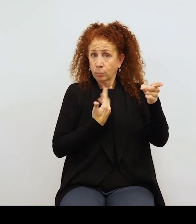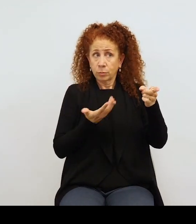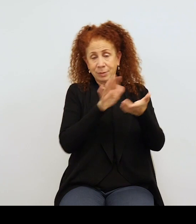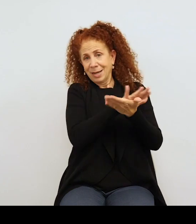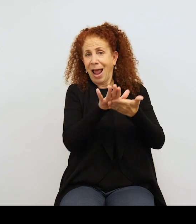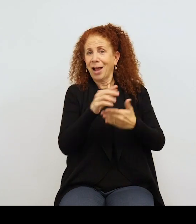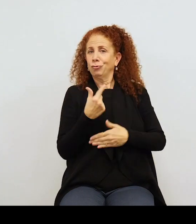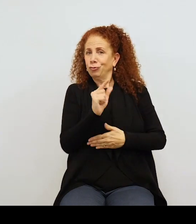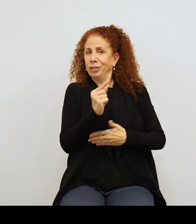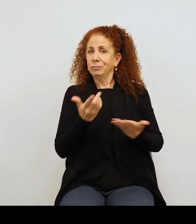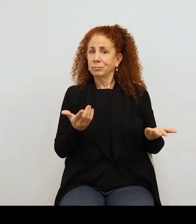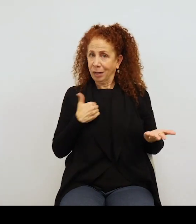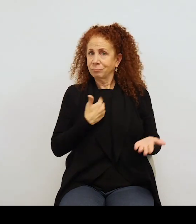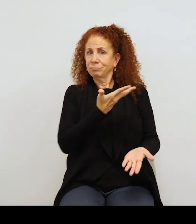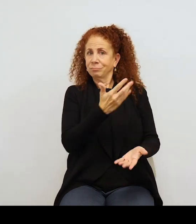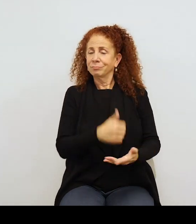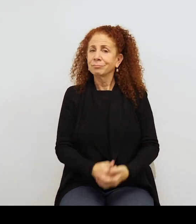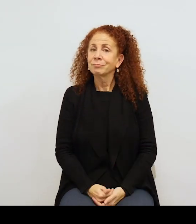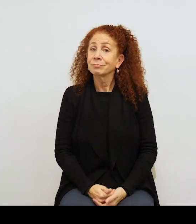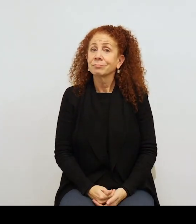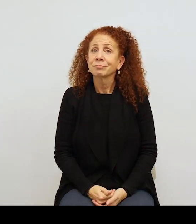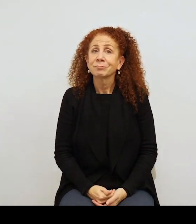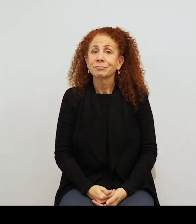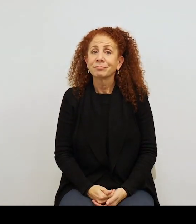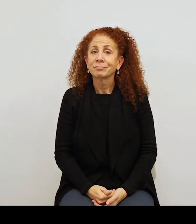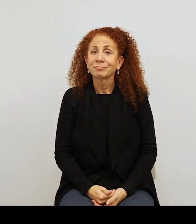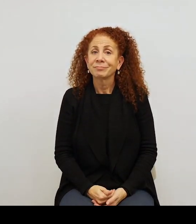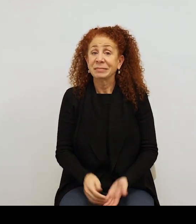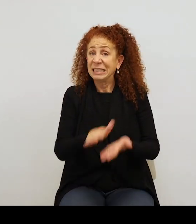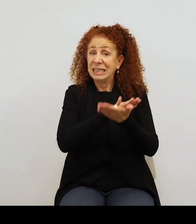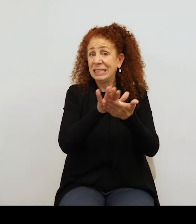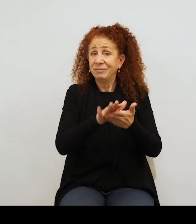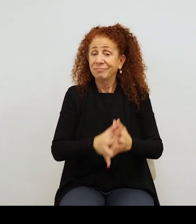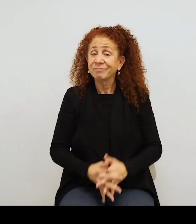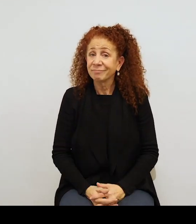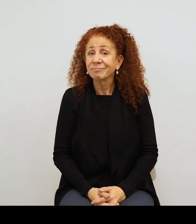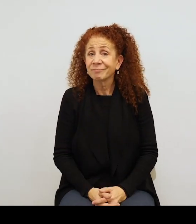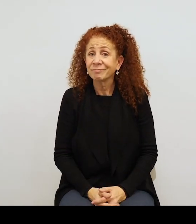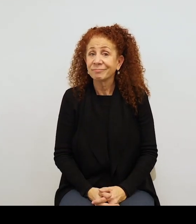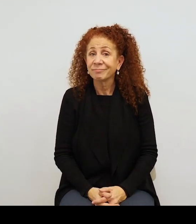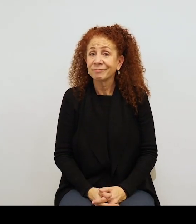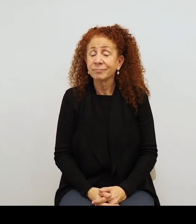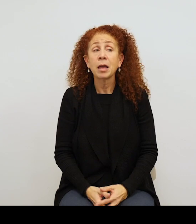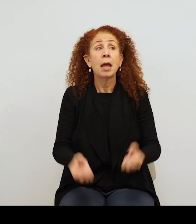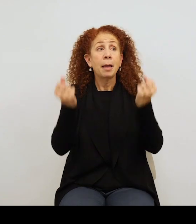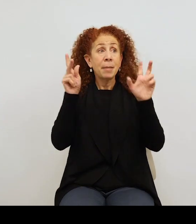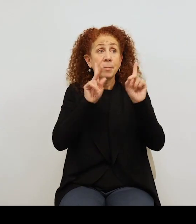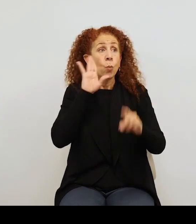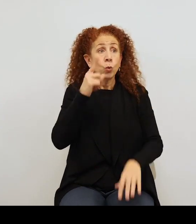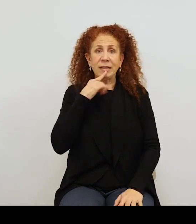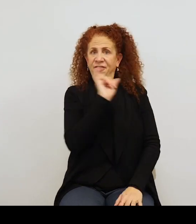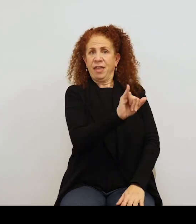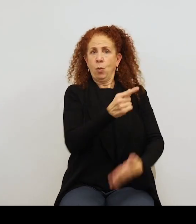It was clean. And many people would say that's exactly the kind of city